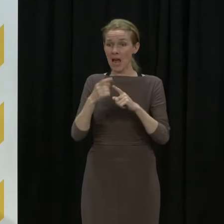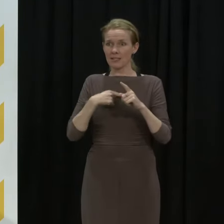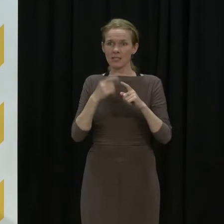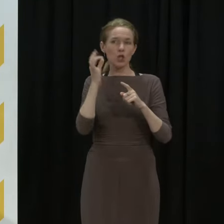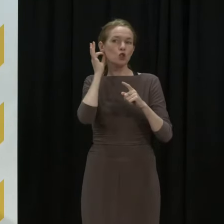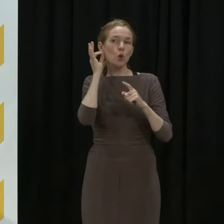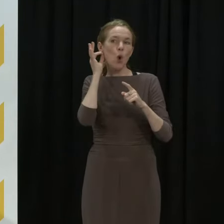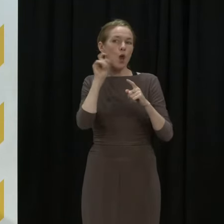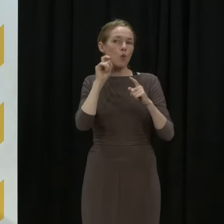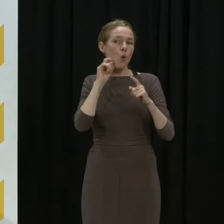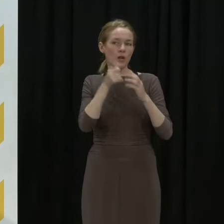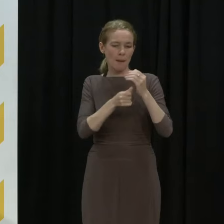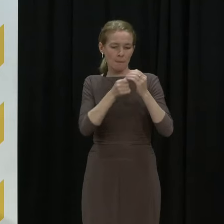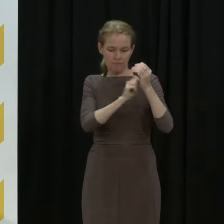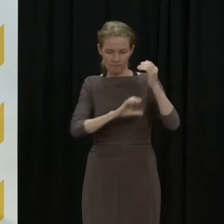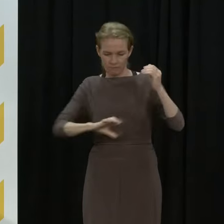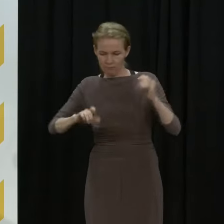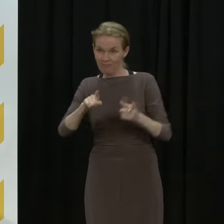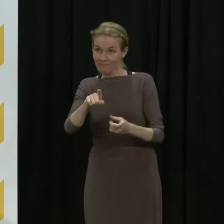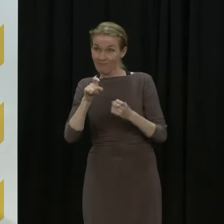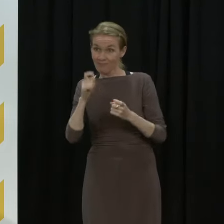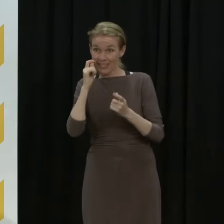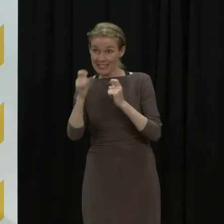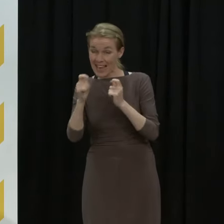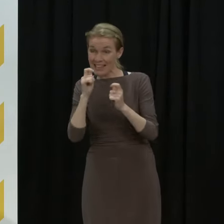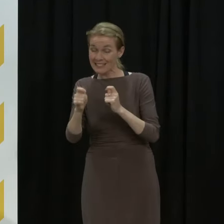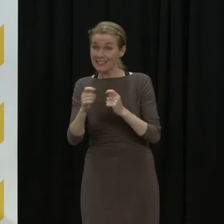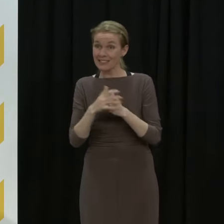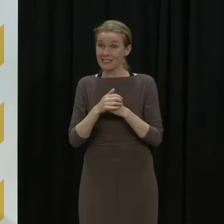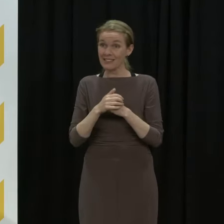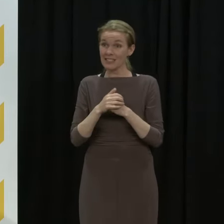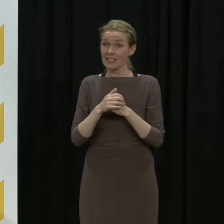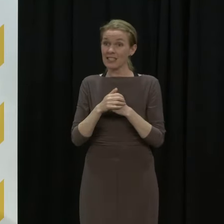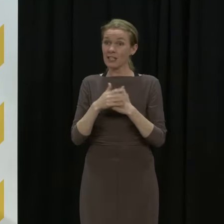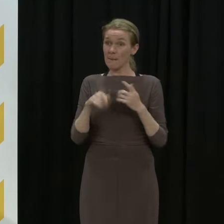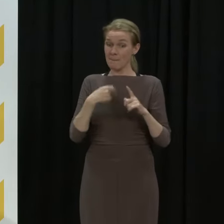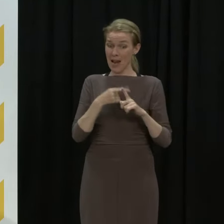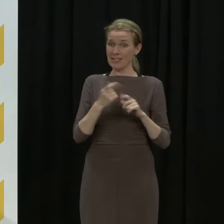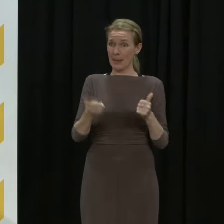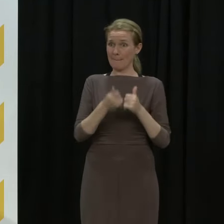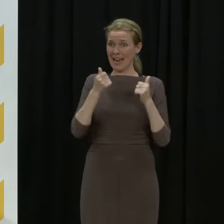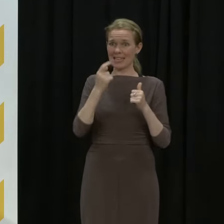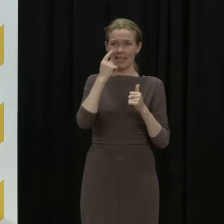Auckland hospitals. There are saliva tests in use, we have been using wastewater